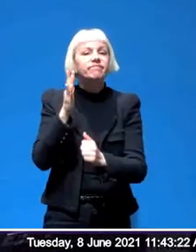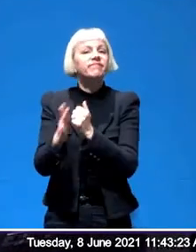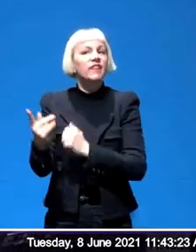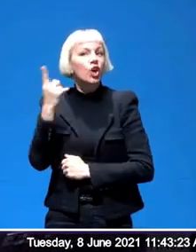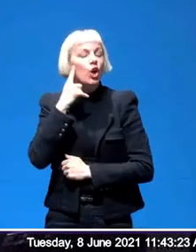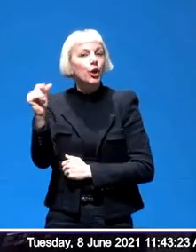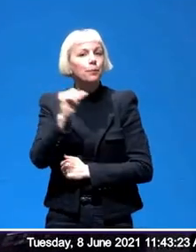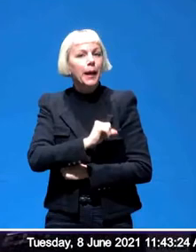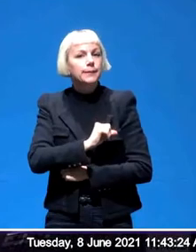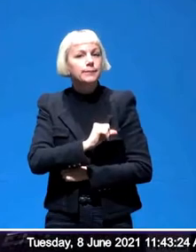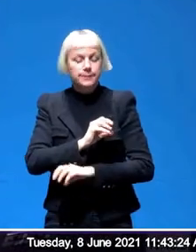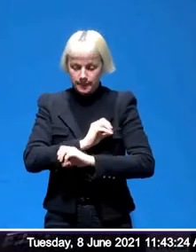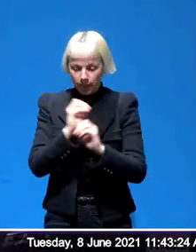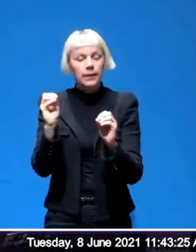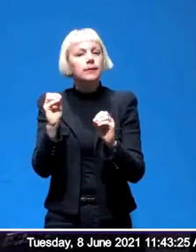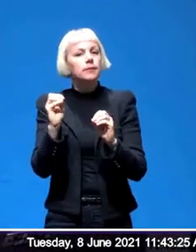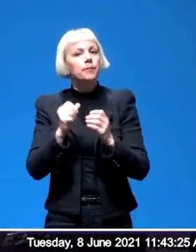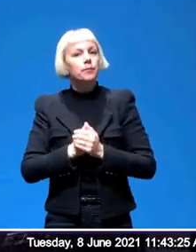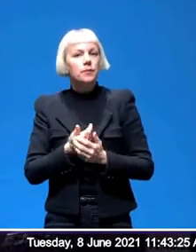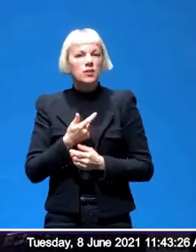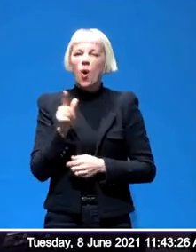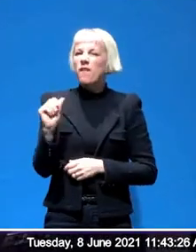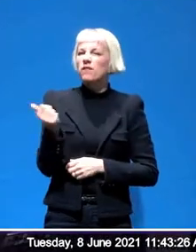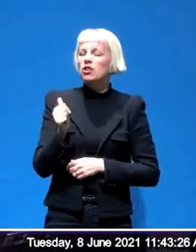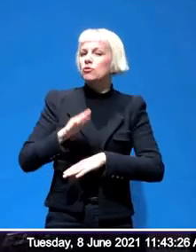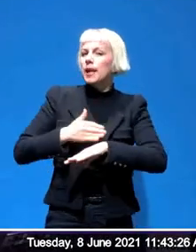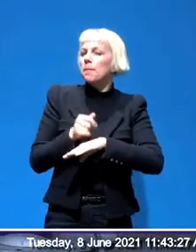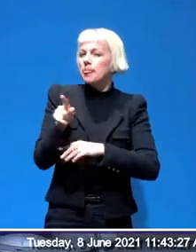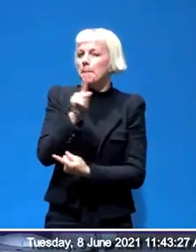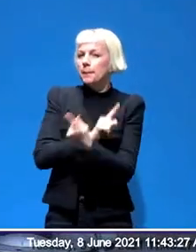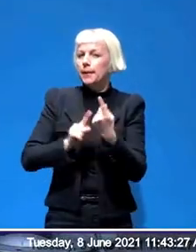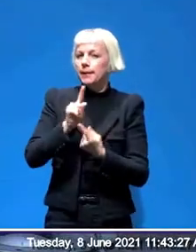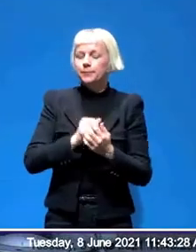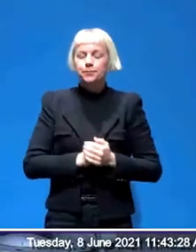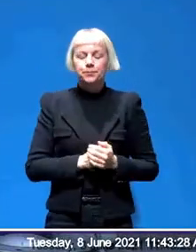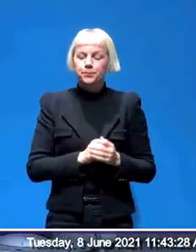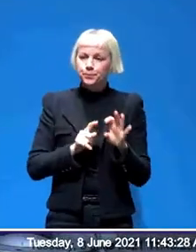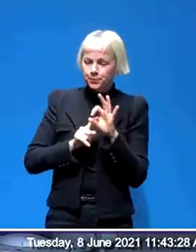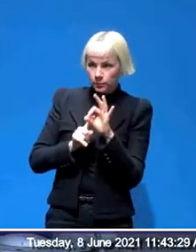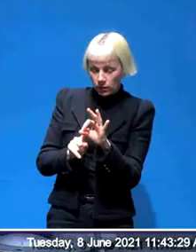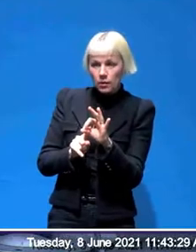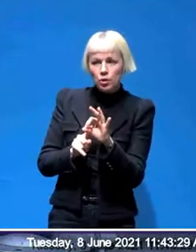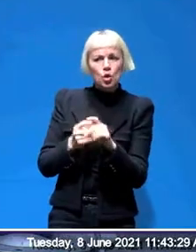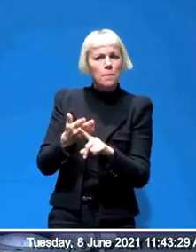on 8 July that we requested. So in terms of the questions that I asked you earlier about being